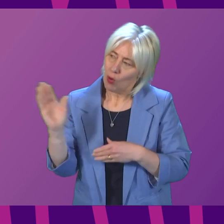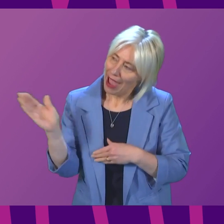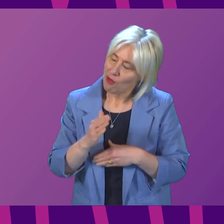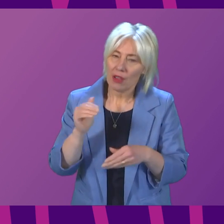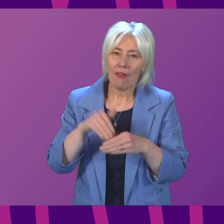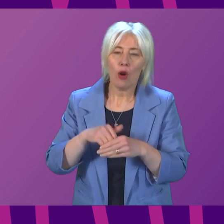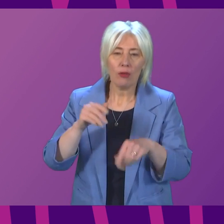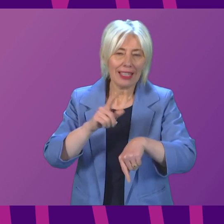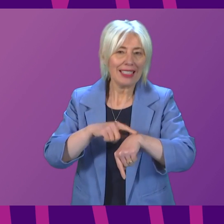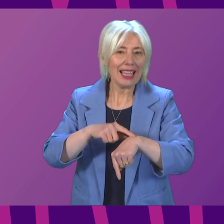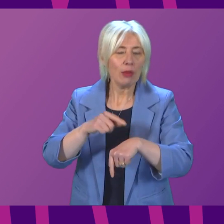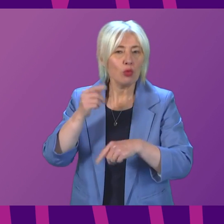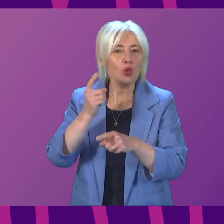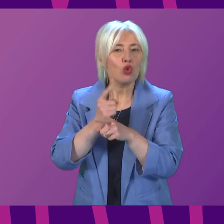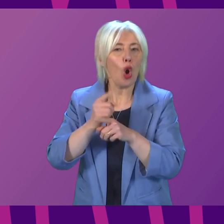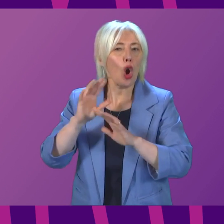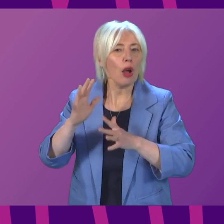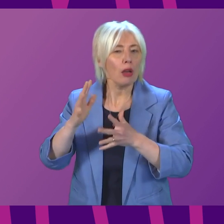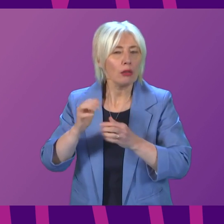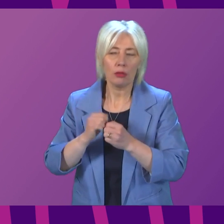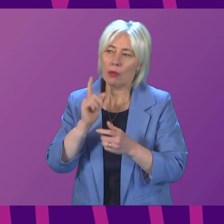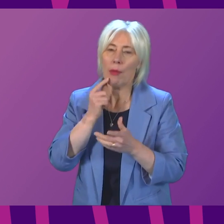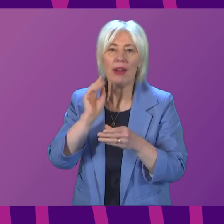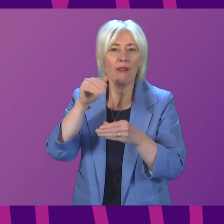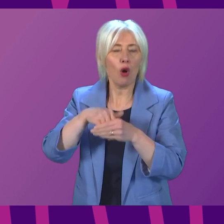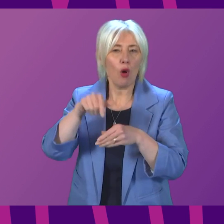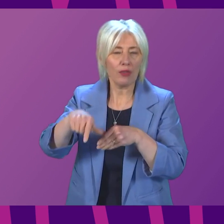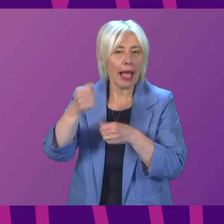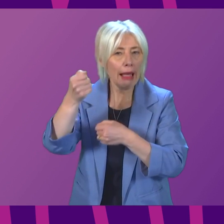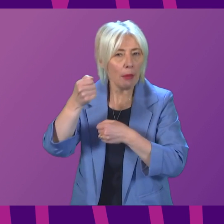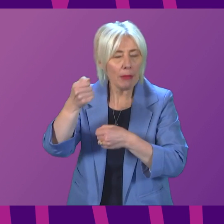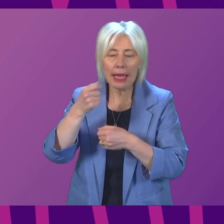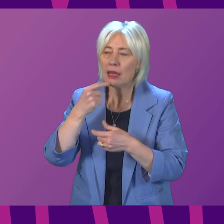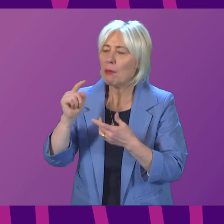encourage people across the country to engage with it: to talk to others if they are struggling